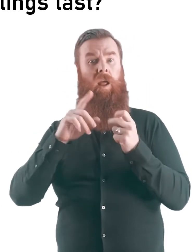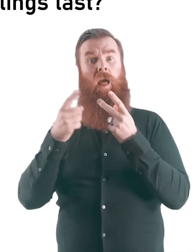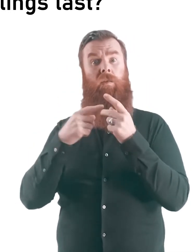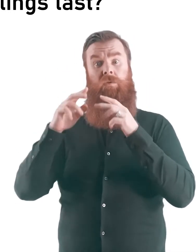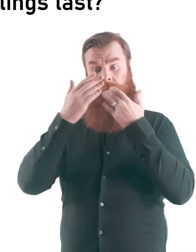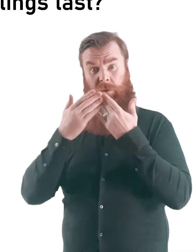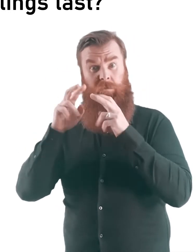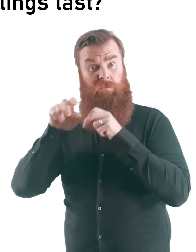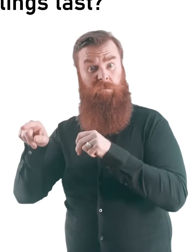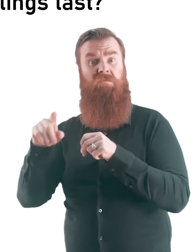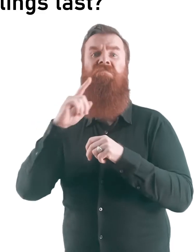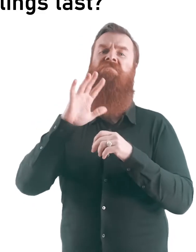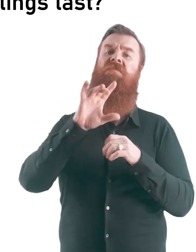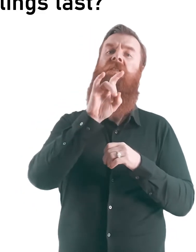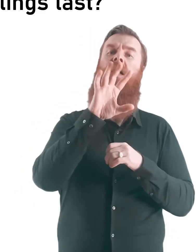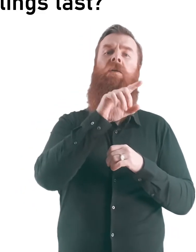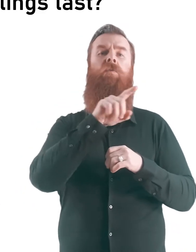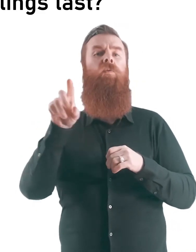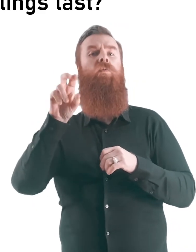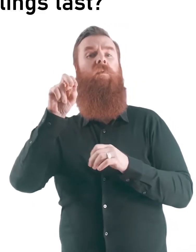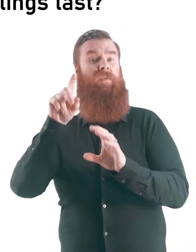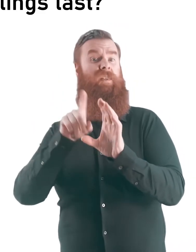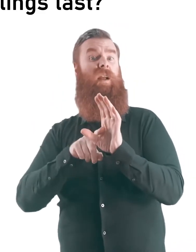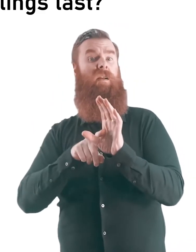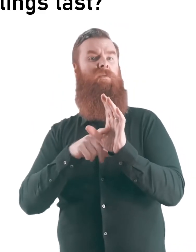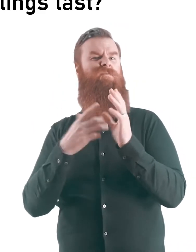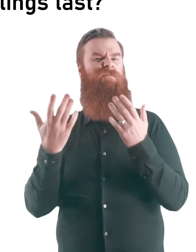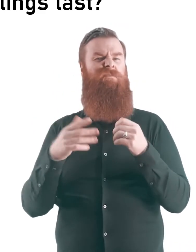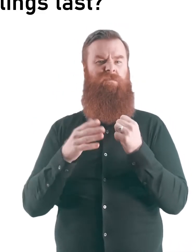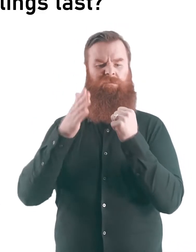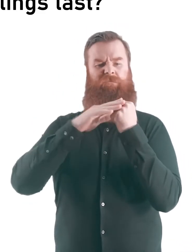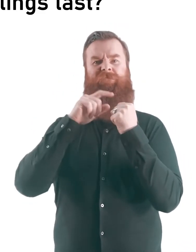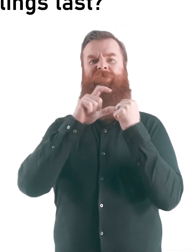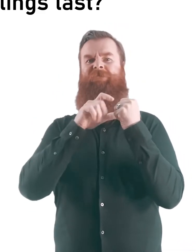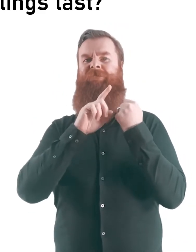Other research studies showed that after 10 to 12 years,